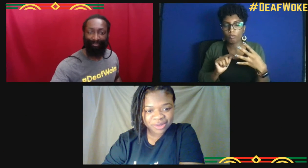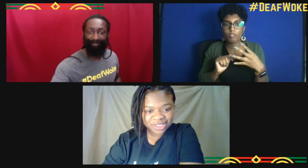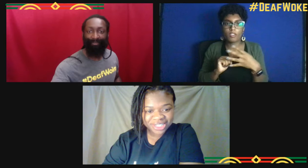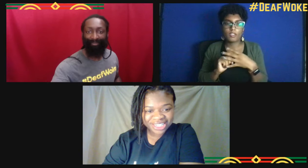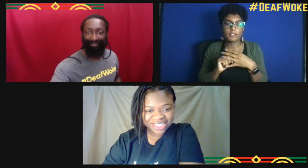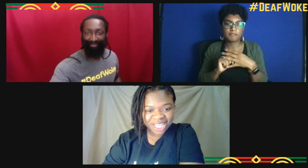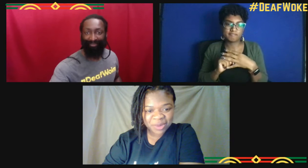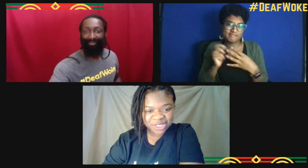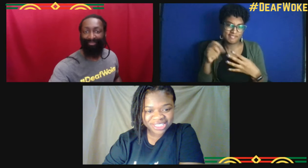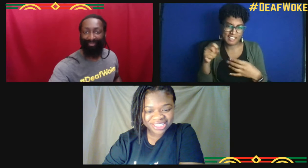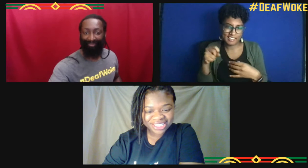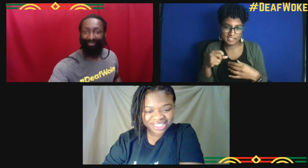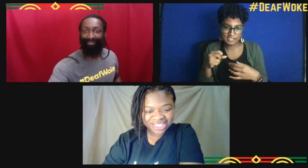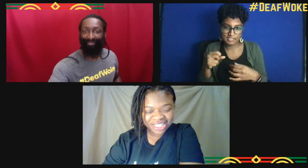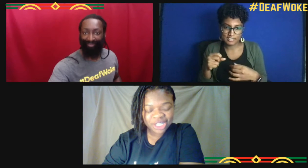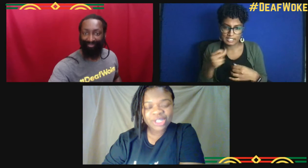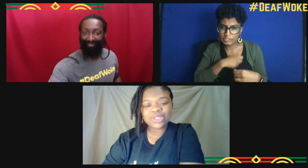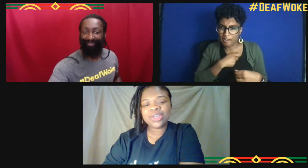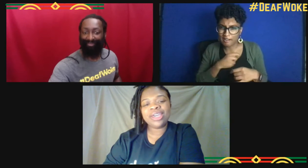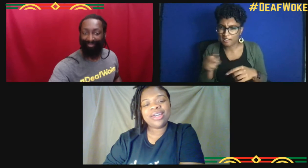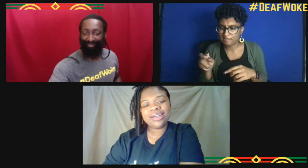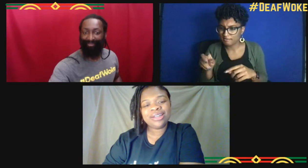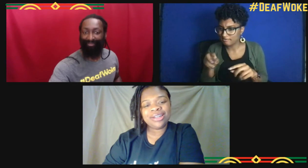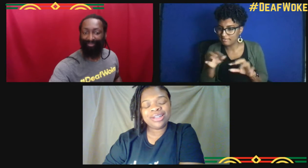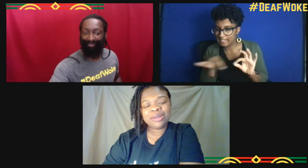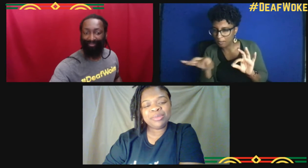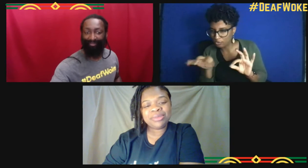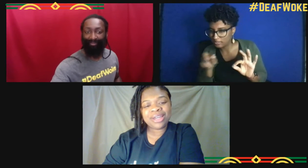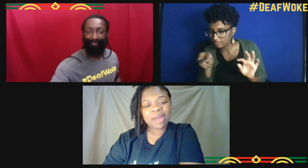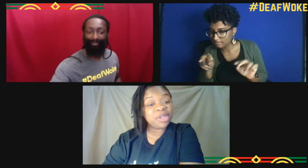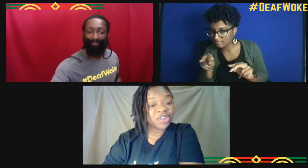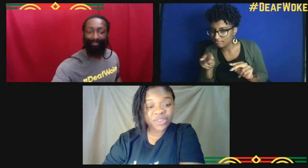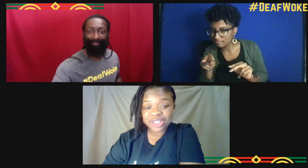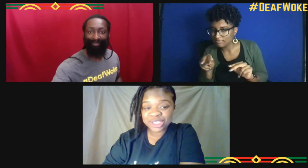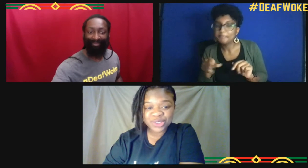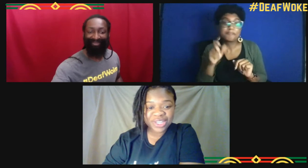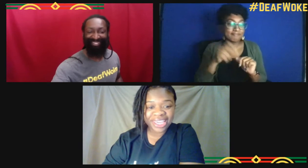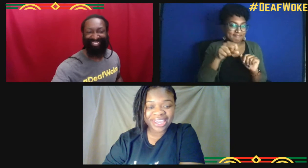Sorry, I was reading the captions. So yeah, I'm looking forward to it